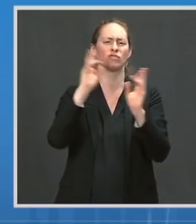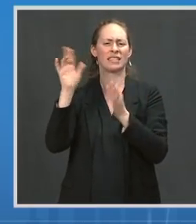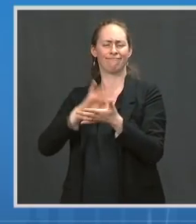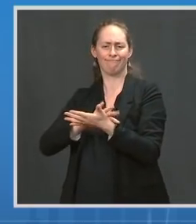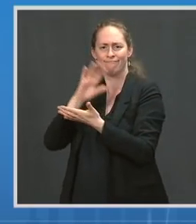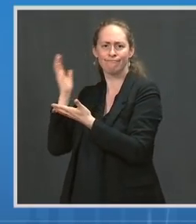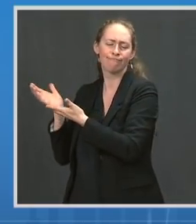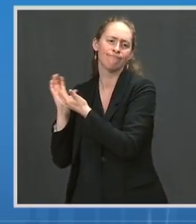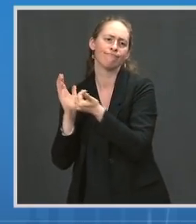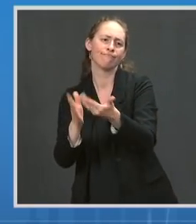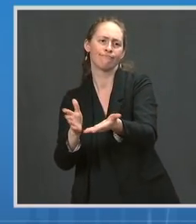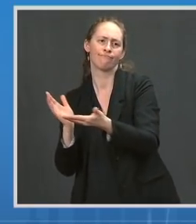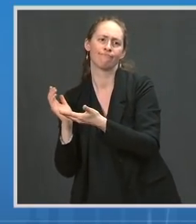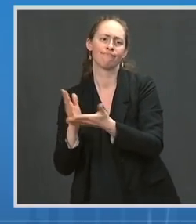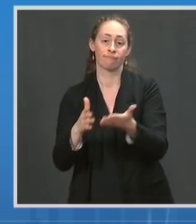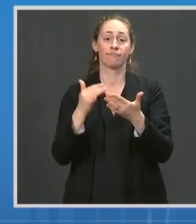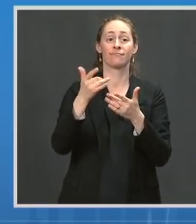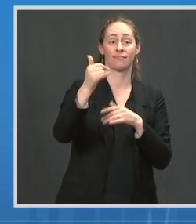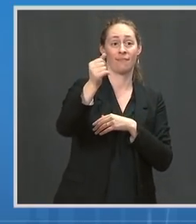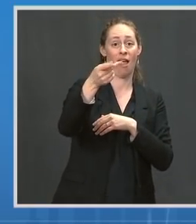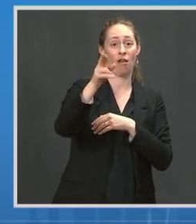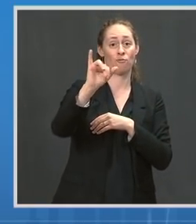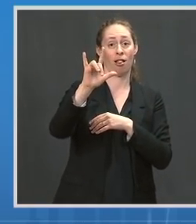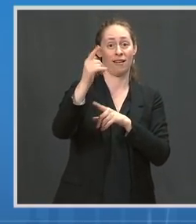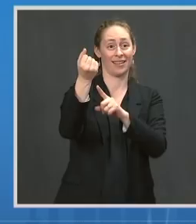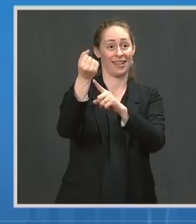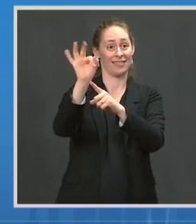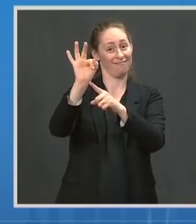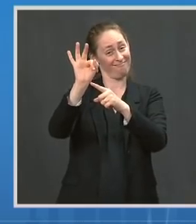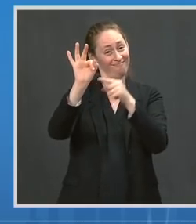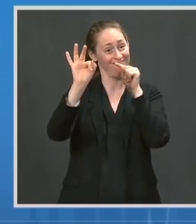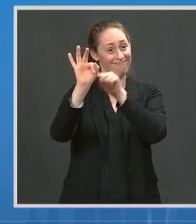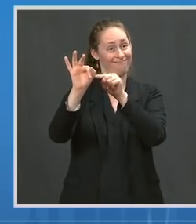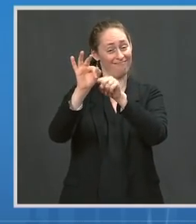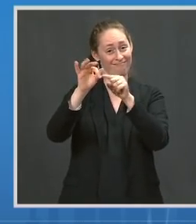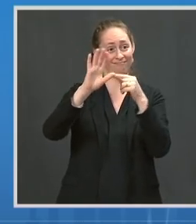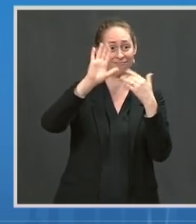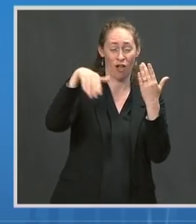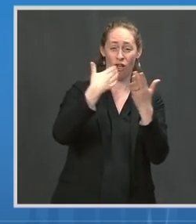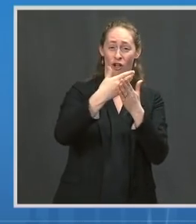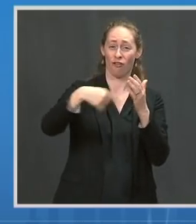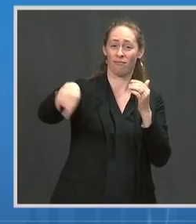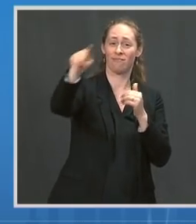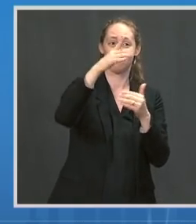when all Americans above age 16 or 18, depending on the vaccine received,